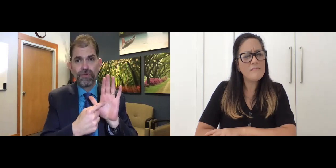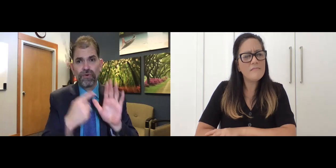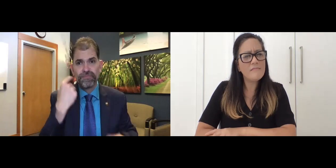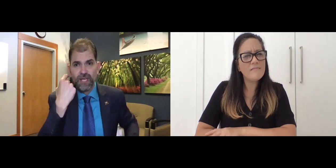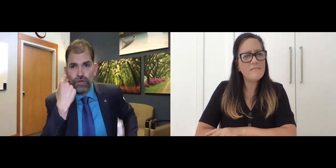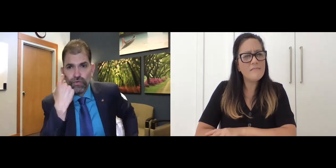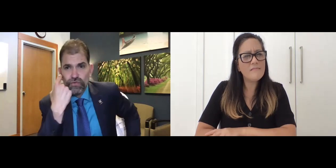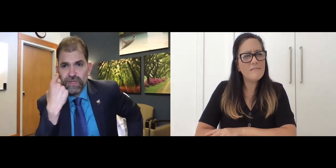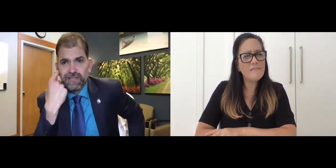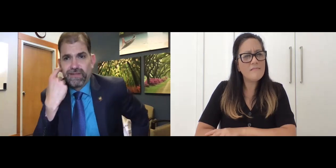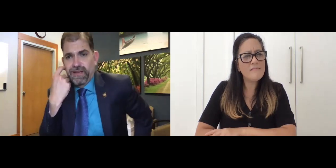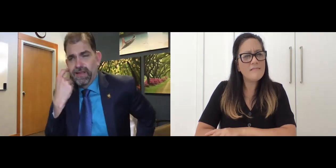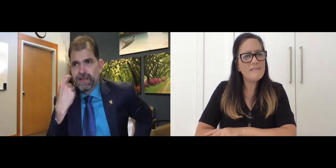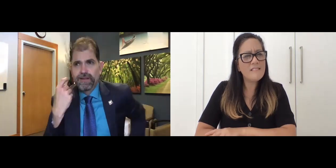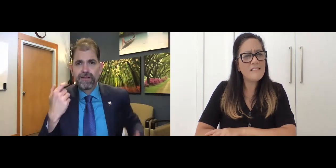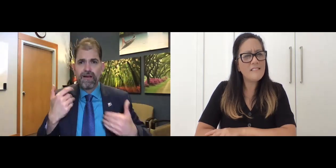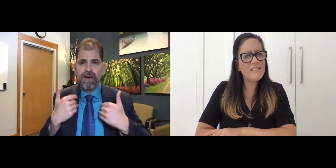For example,